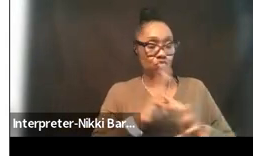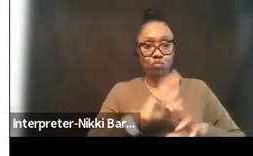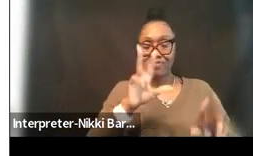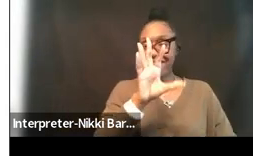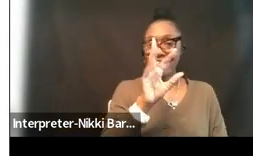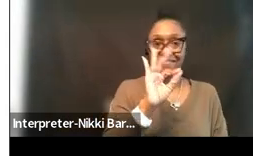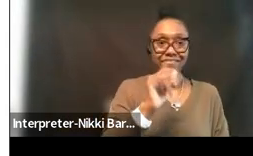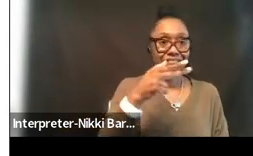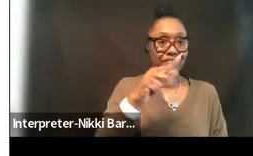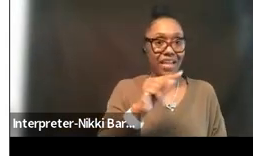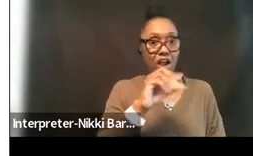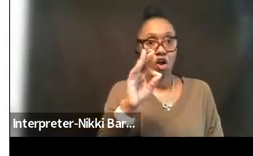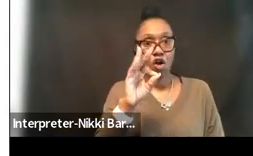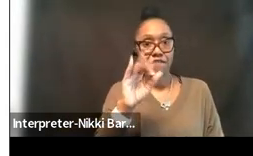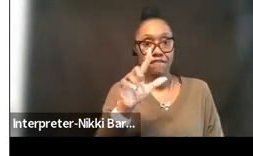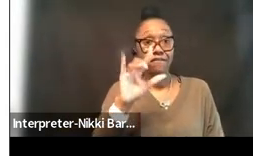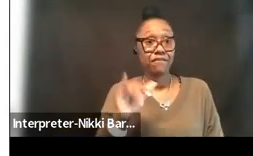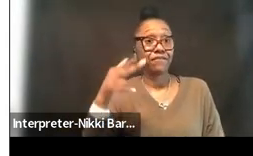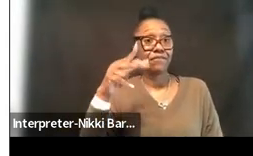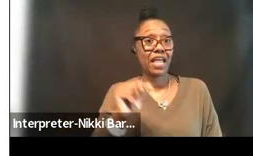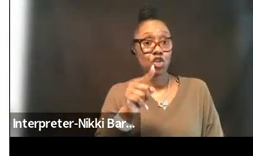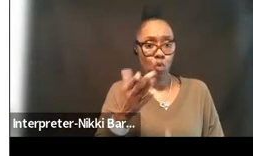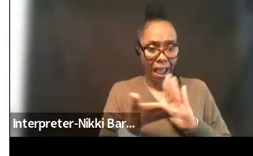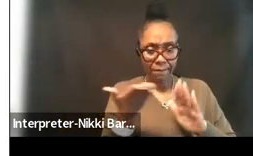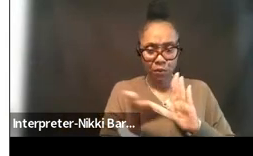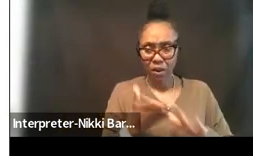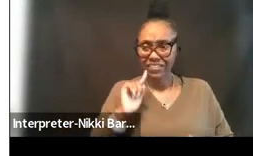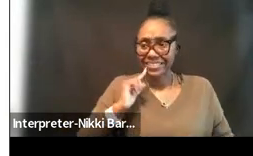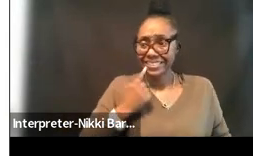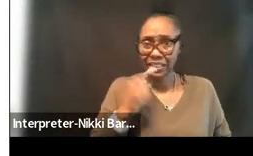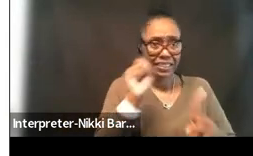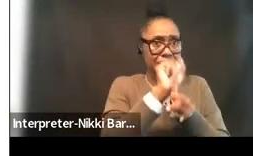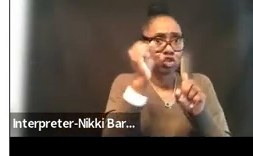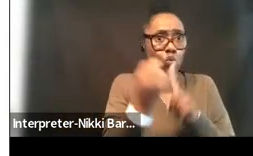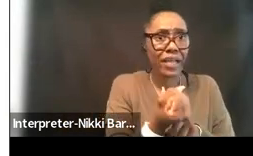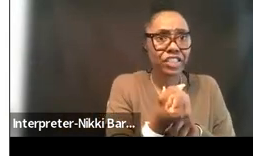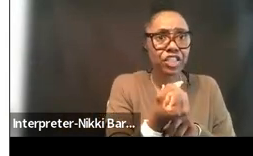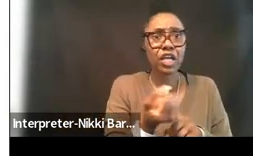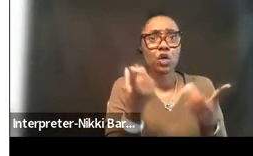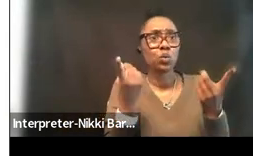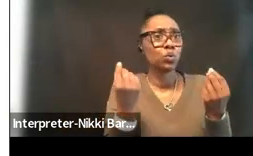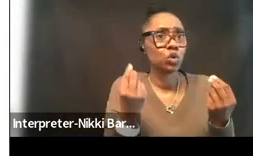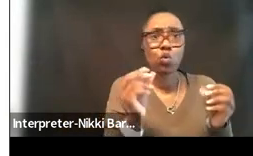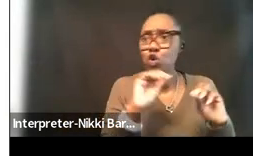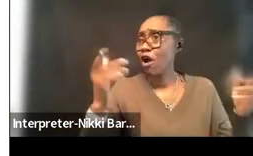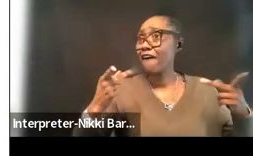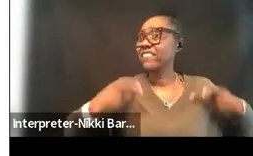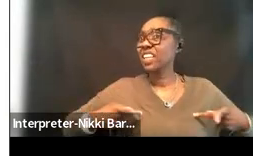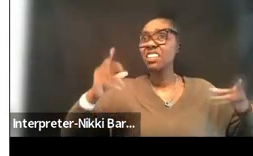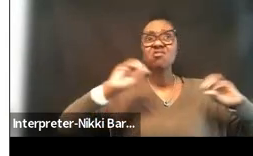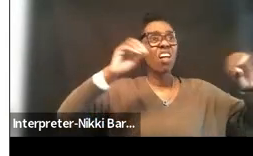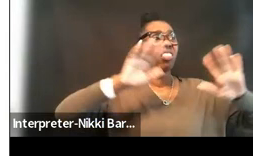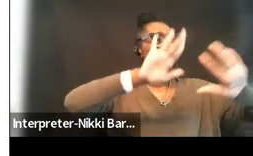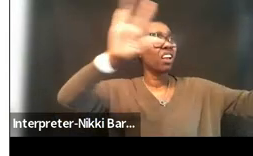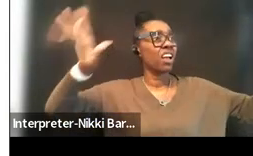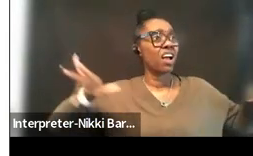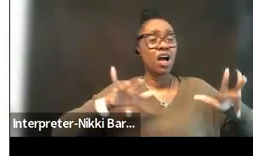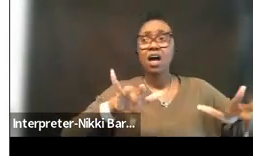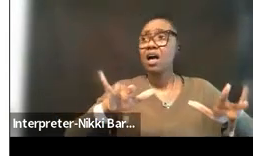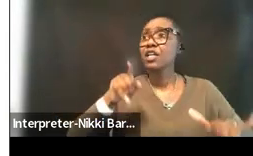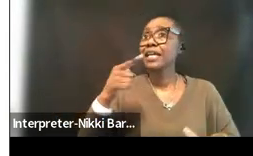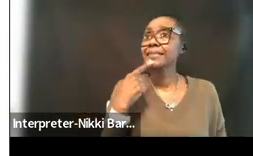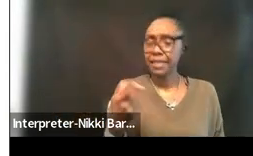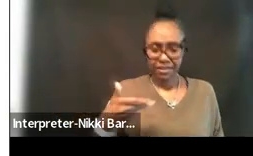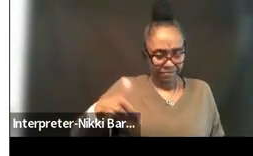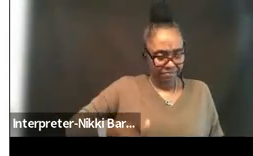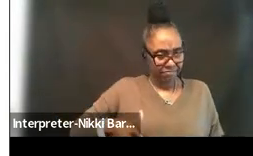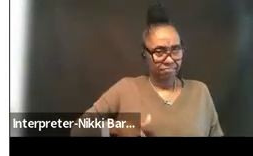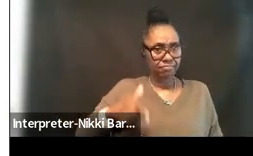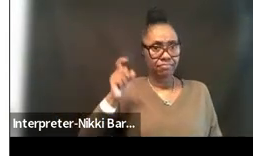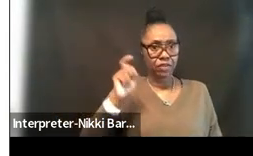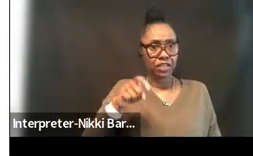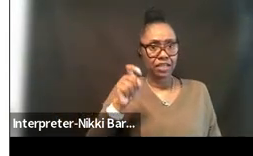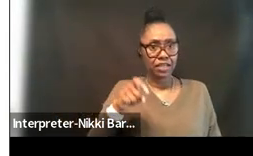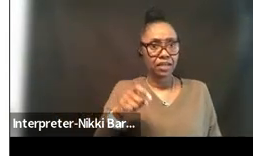So essentially you are operating in a crisis state and fighter flight mode with no physical activity around you that you can get away from to tell you that you can.